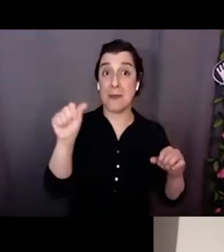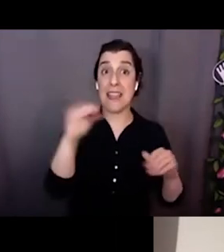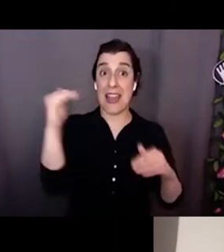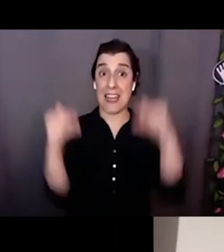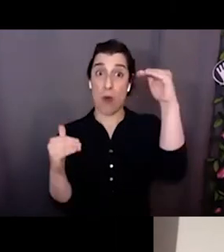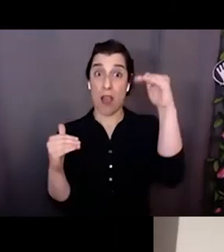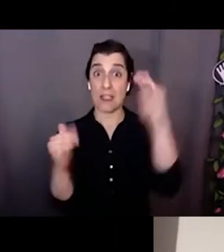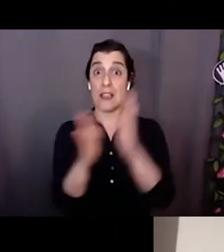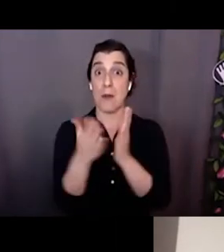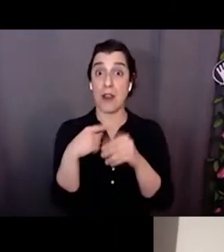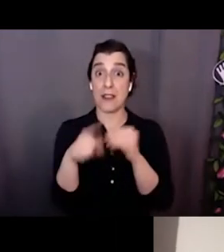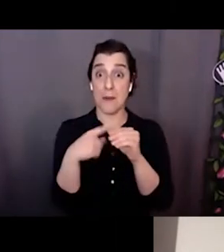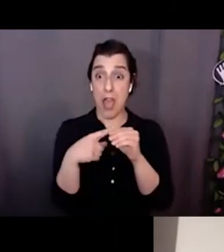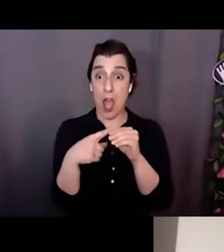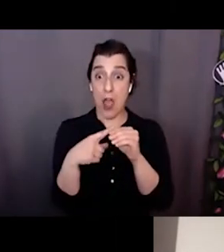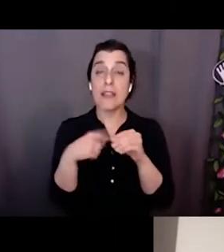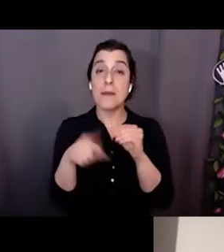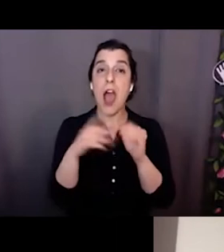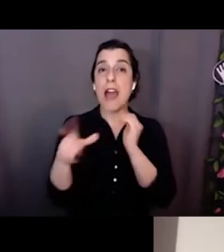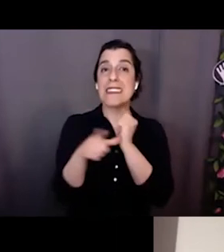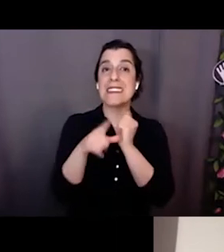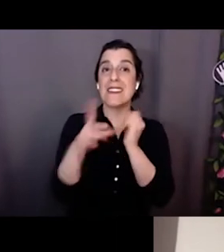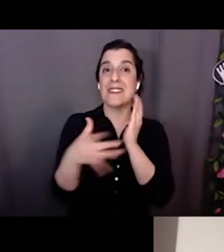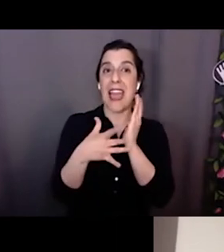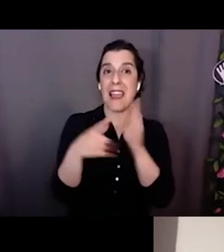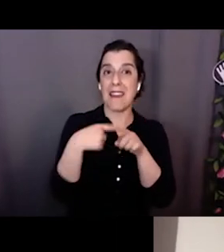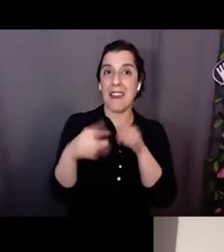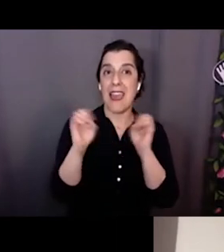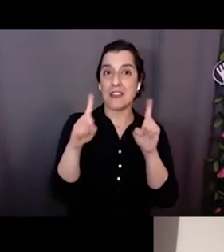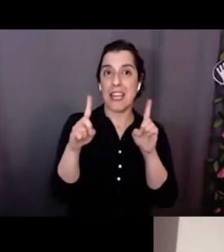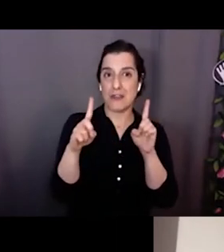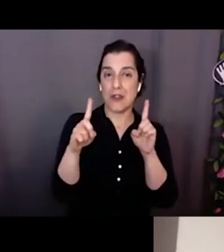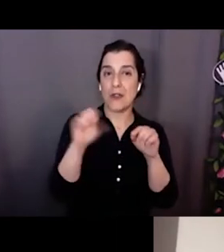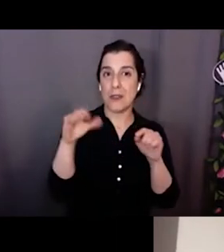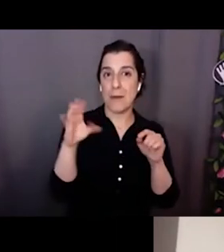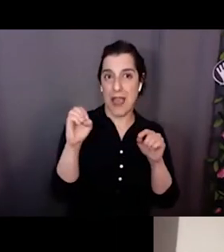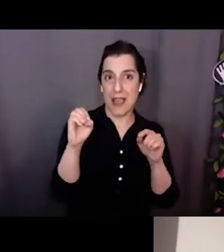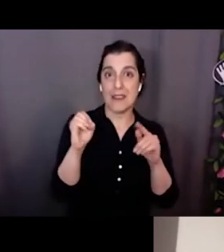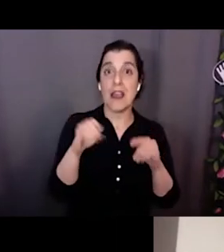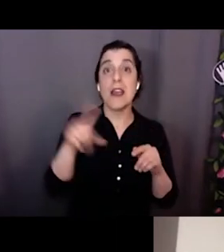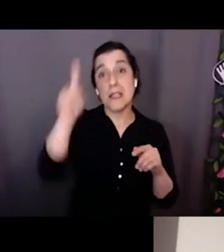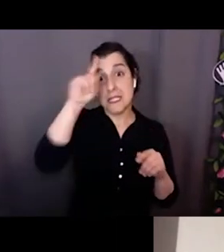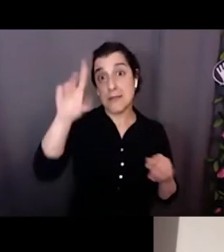So how does, uh, for example, like smart devices like iPad, um, have different impact for, um, students,